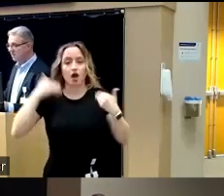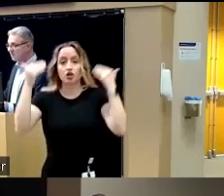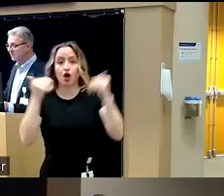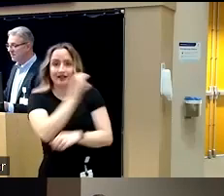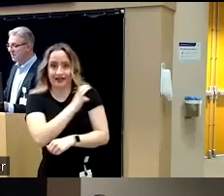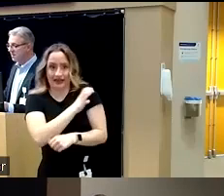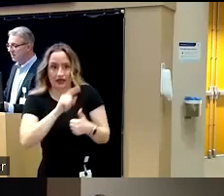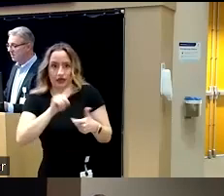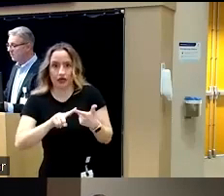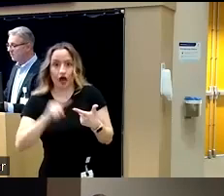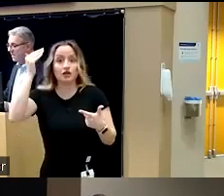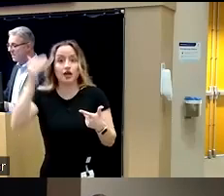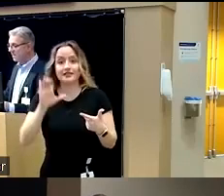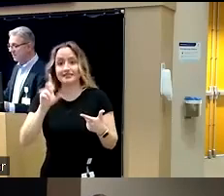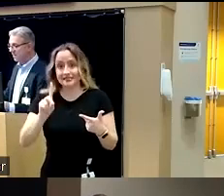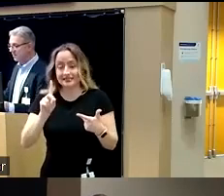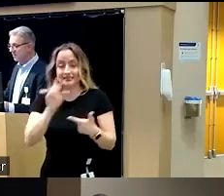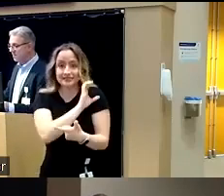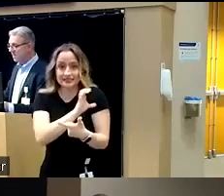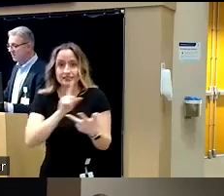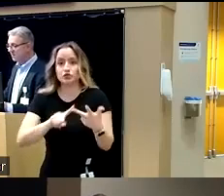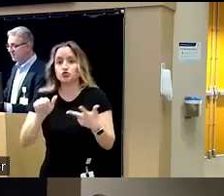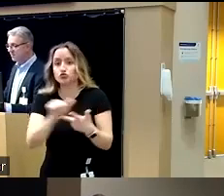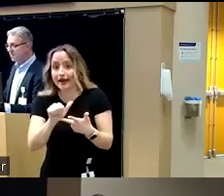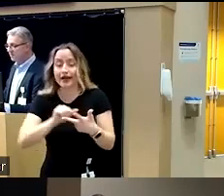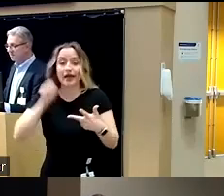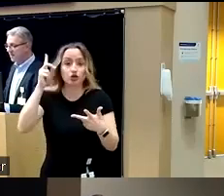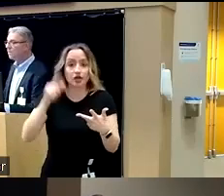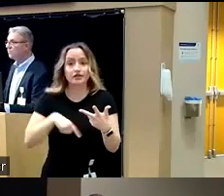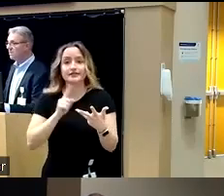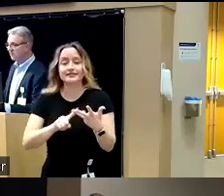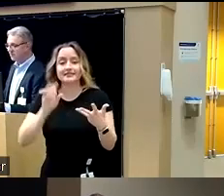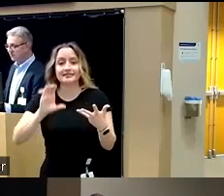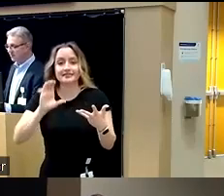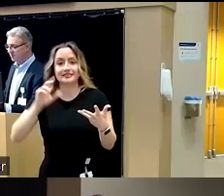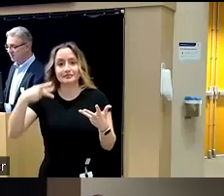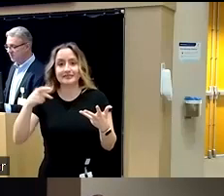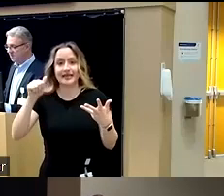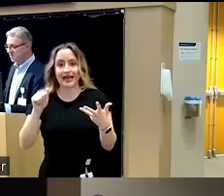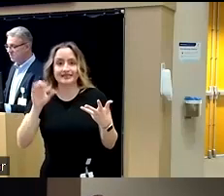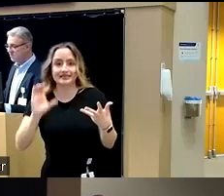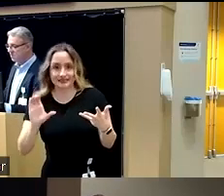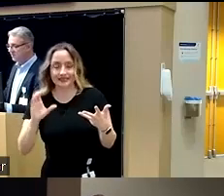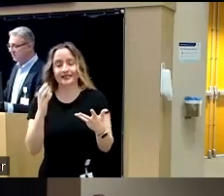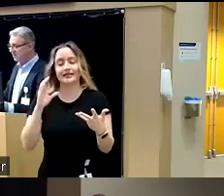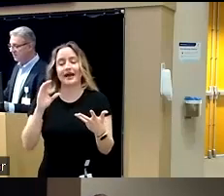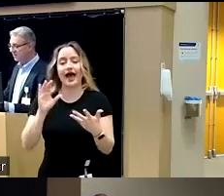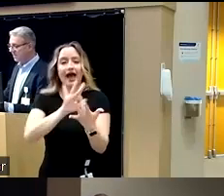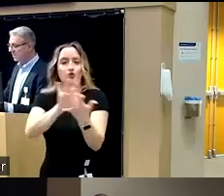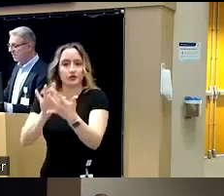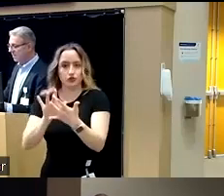the adult CD Clinic training and education and ccbhc Outreach Services Julie is a licensed mental